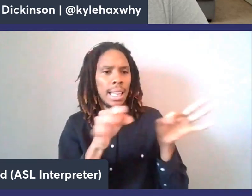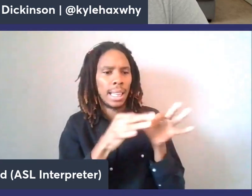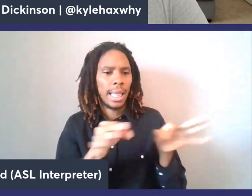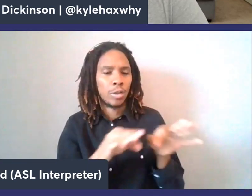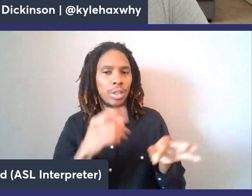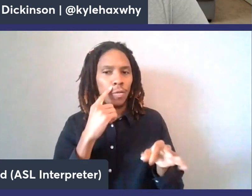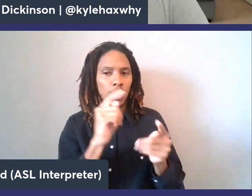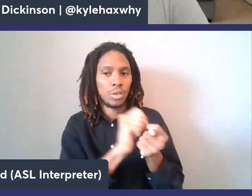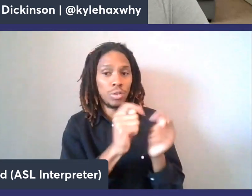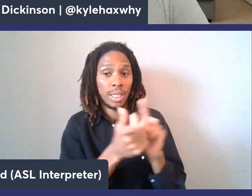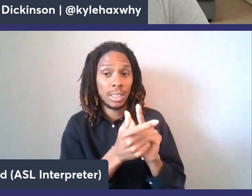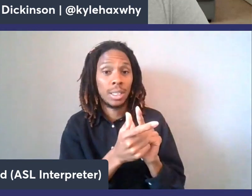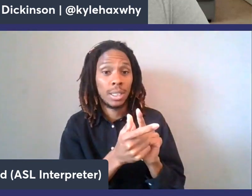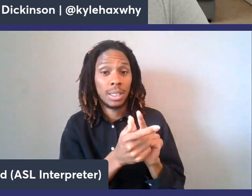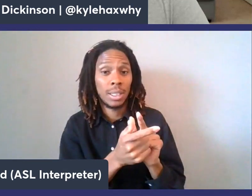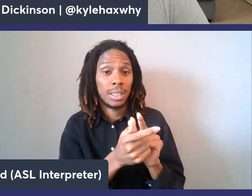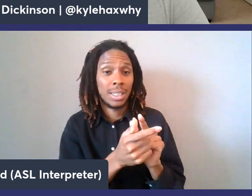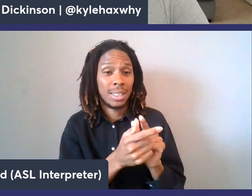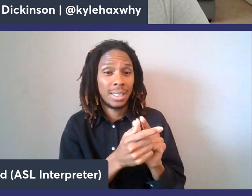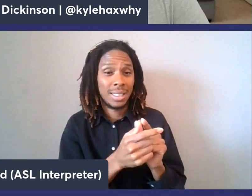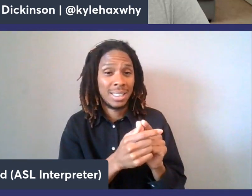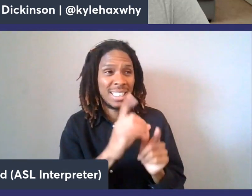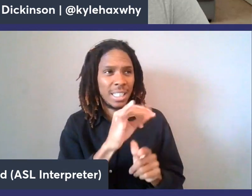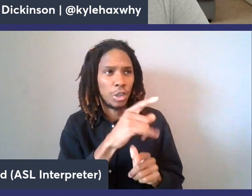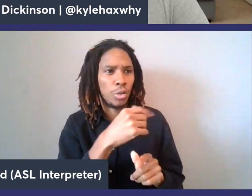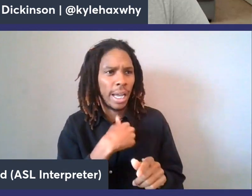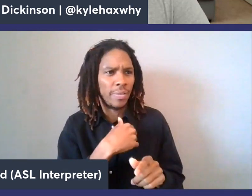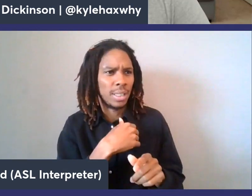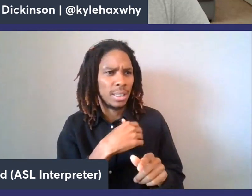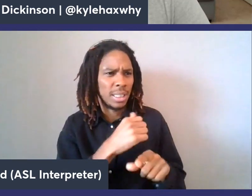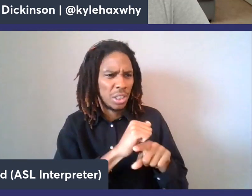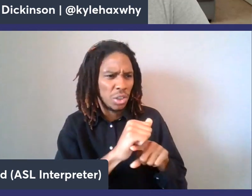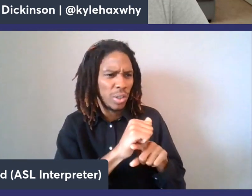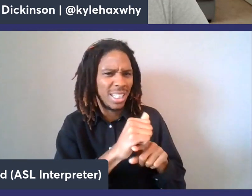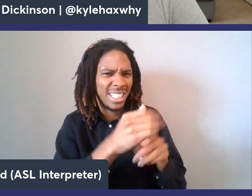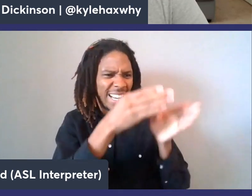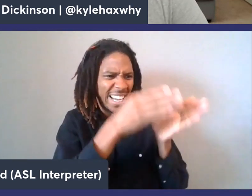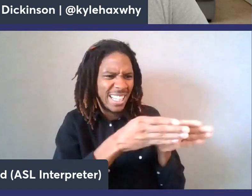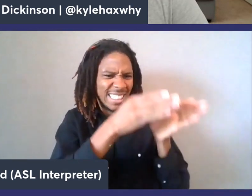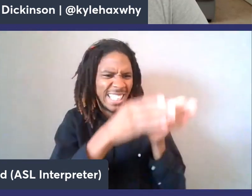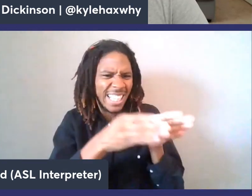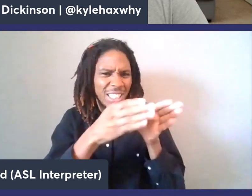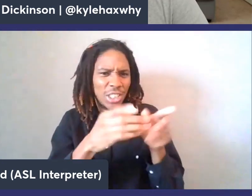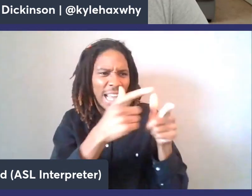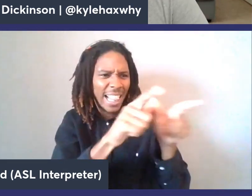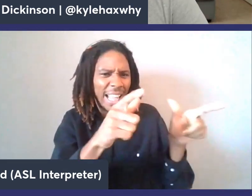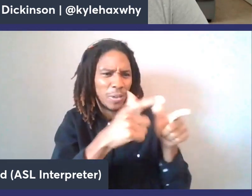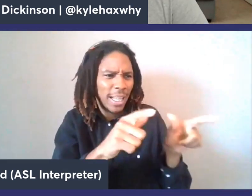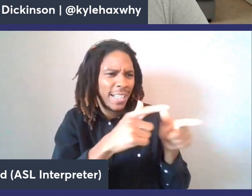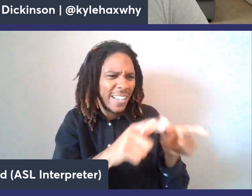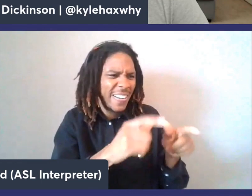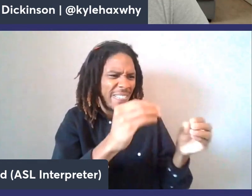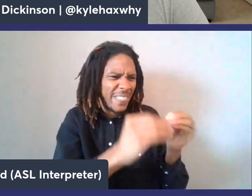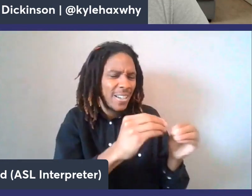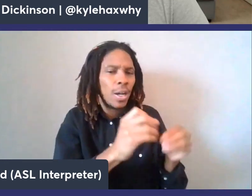Does, did you have to train it individually on each different pair of languages, or does it go to some like, more abstract